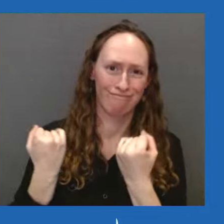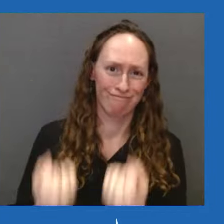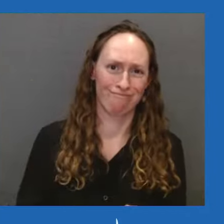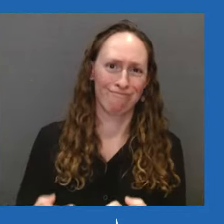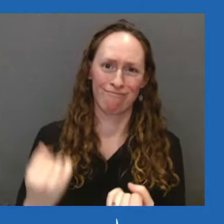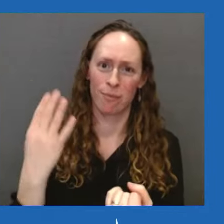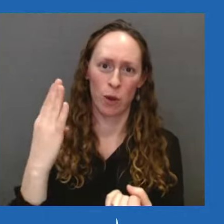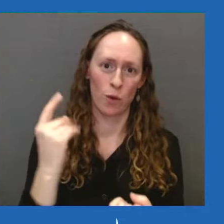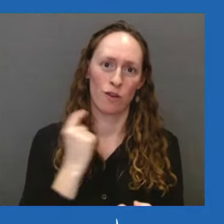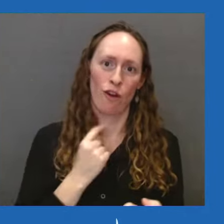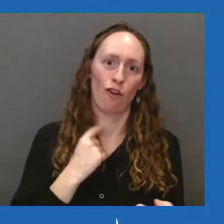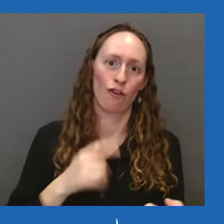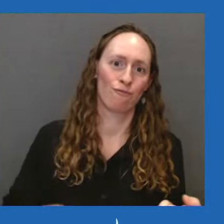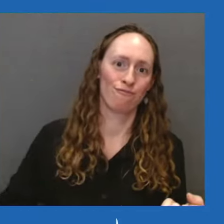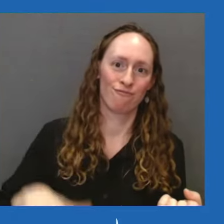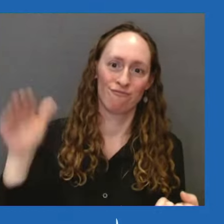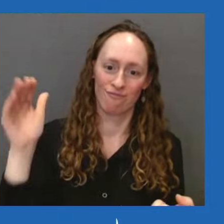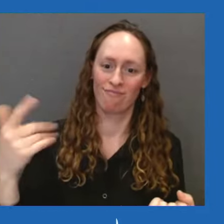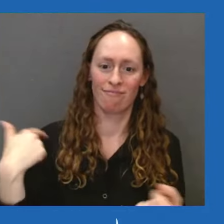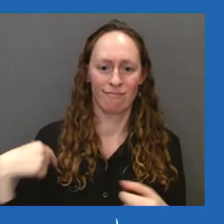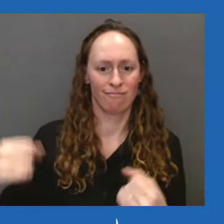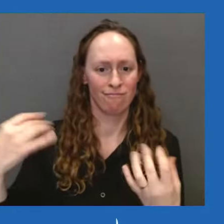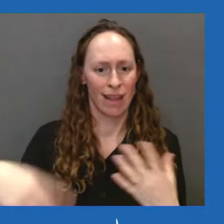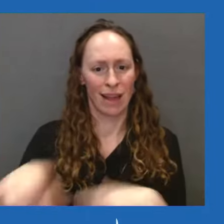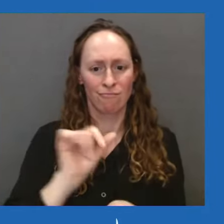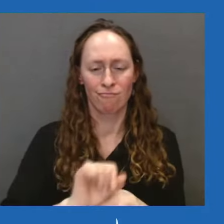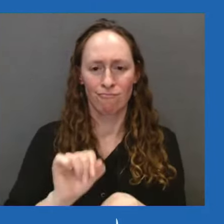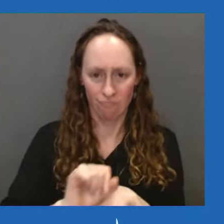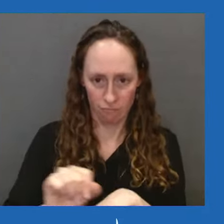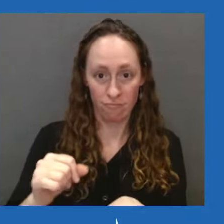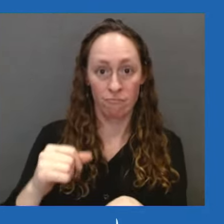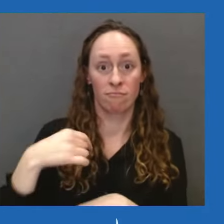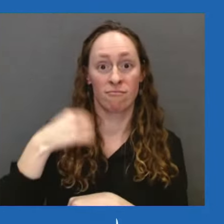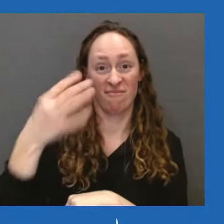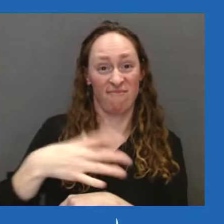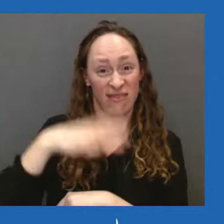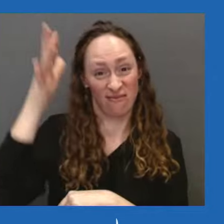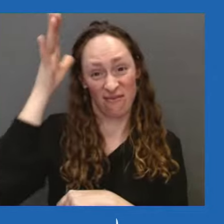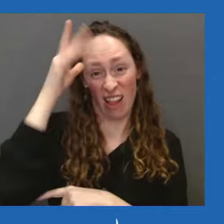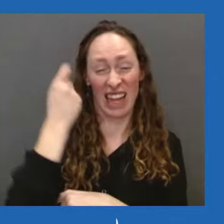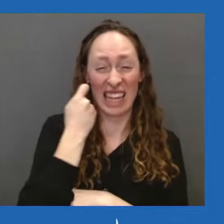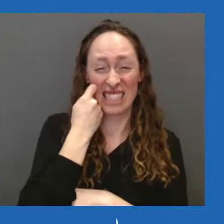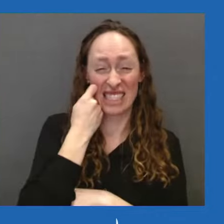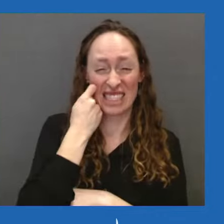and my mother, Chris, works as a local realtor for nearly 30 years. I met my wife, Tiffany,